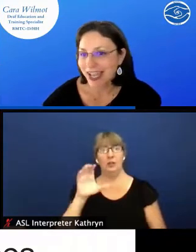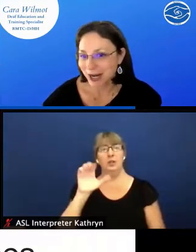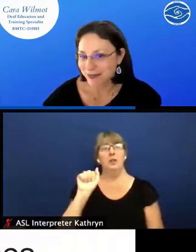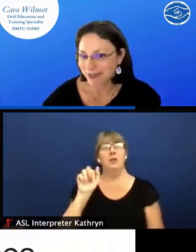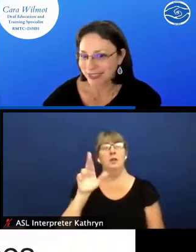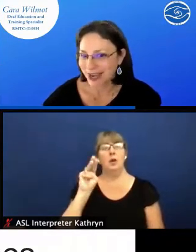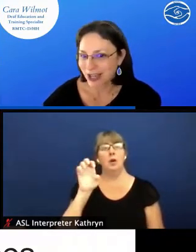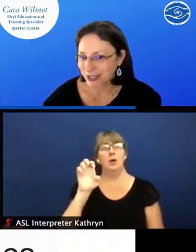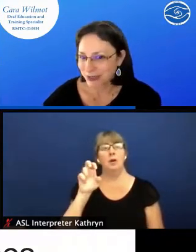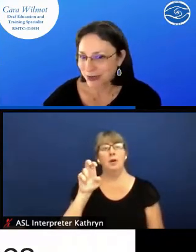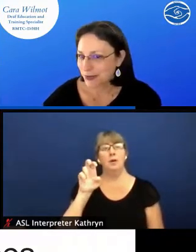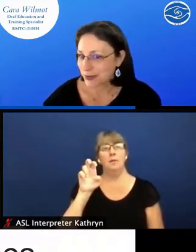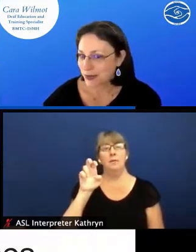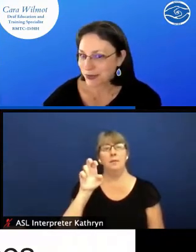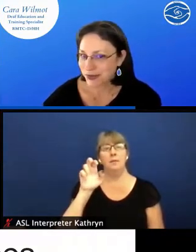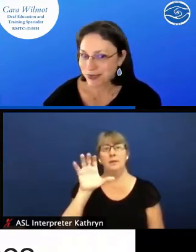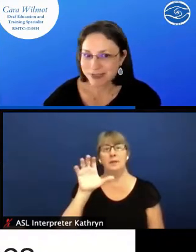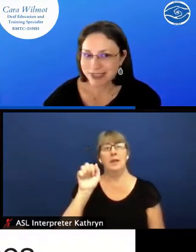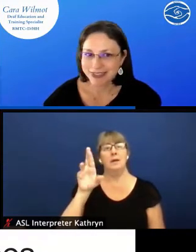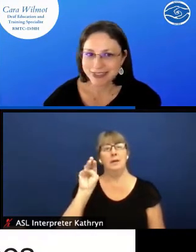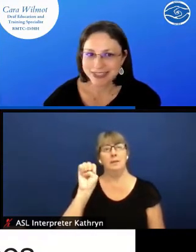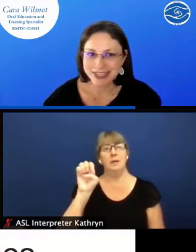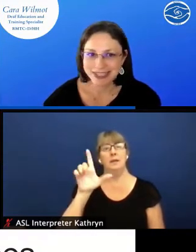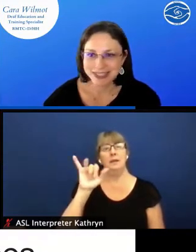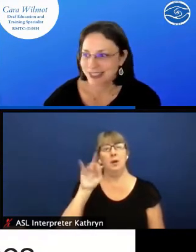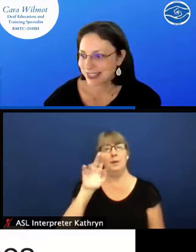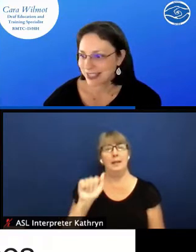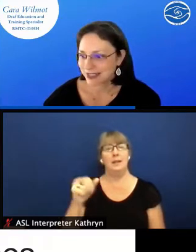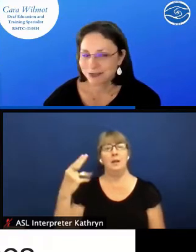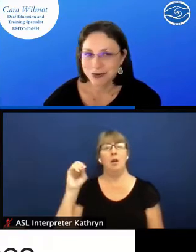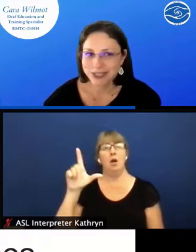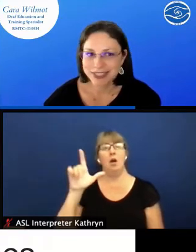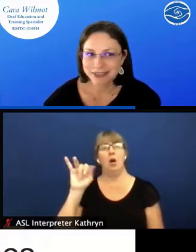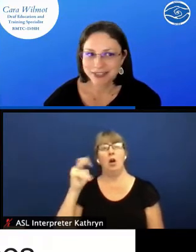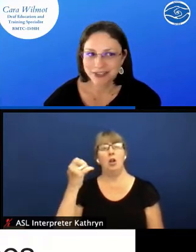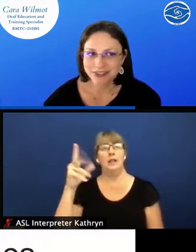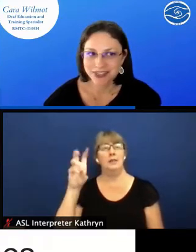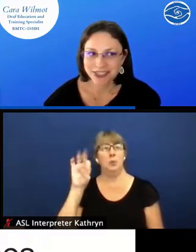Carmelina Hollingsworth with Resource Materials and Technology Center for the Deaf and Hard of Hearing."